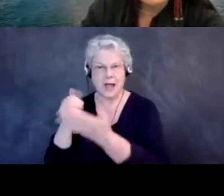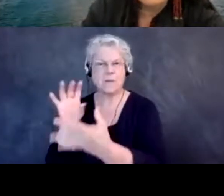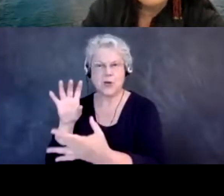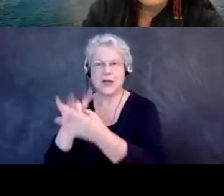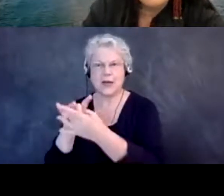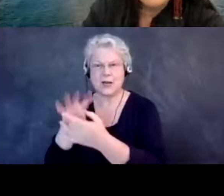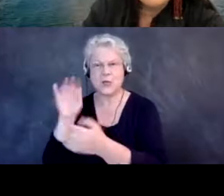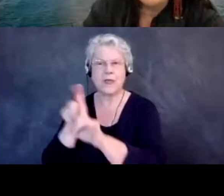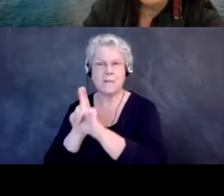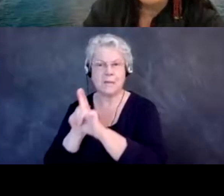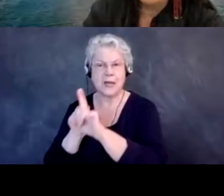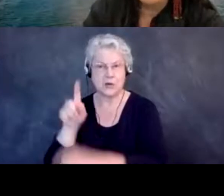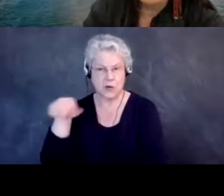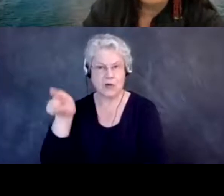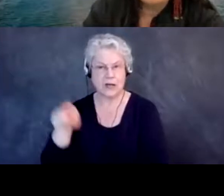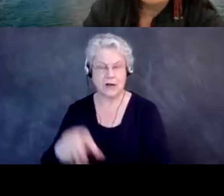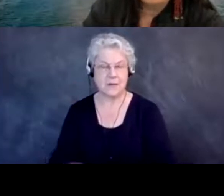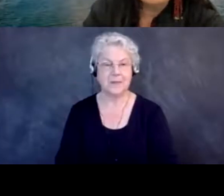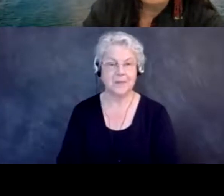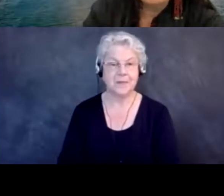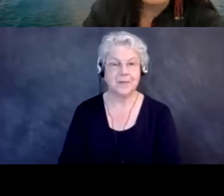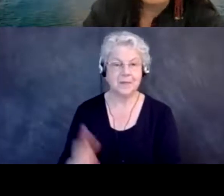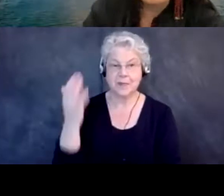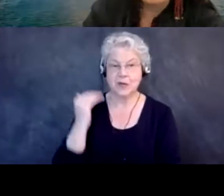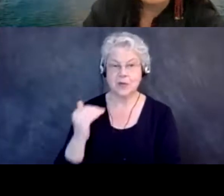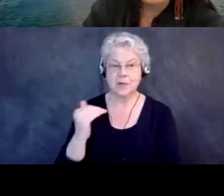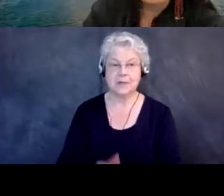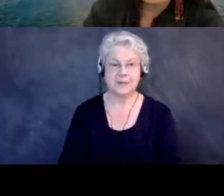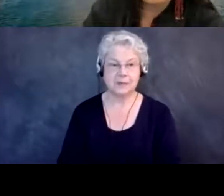Next slide please.